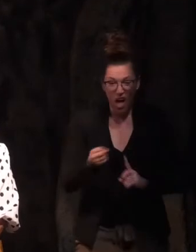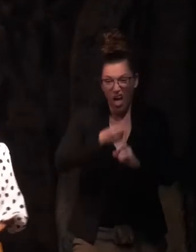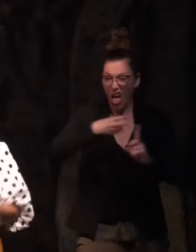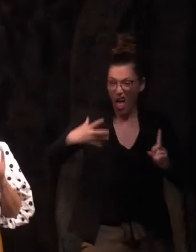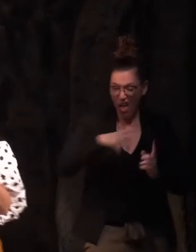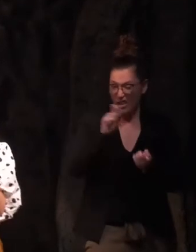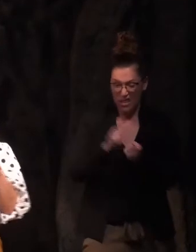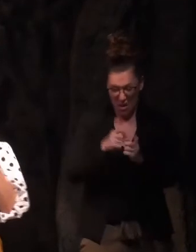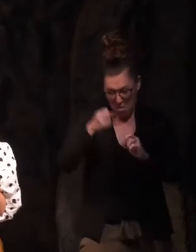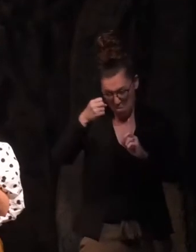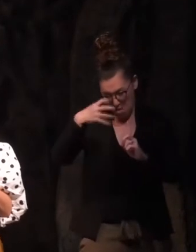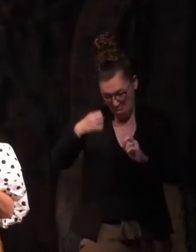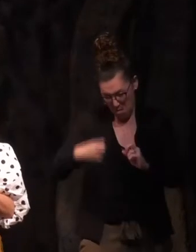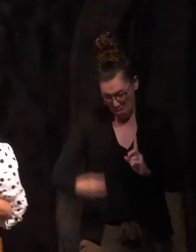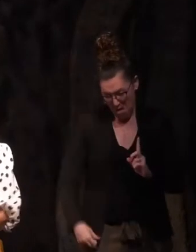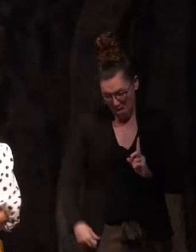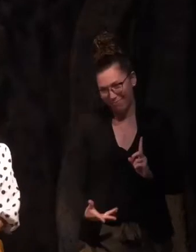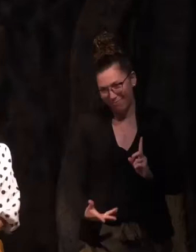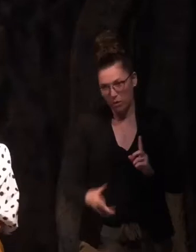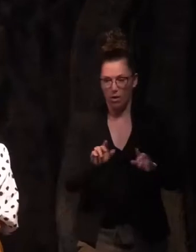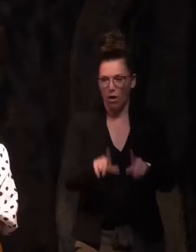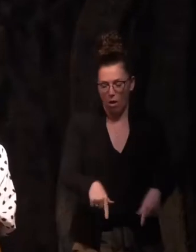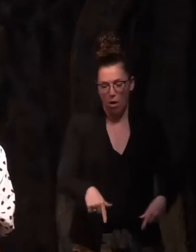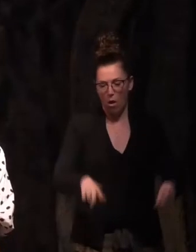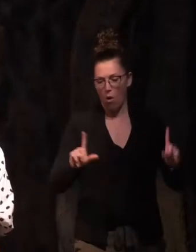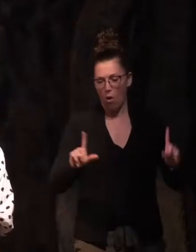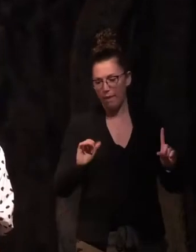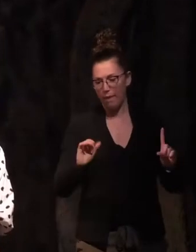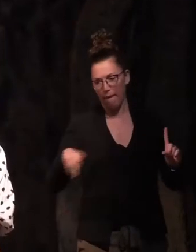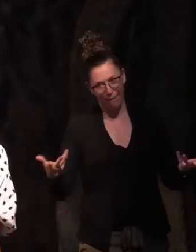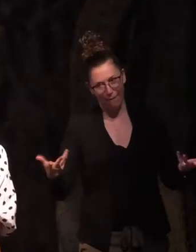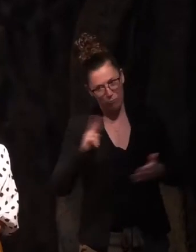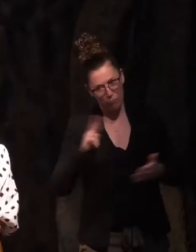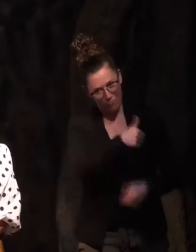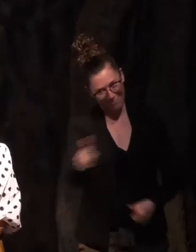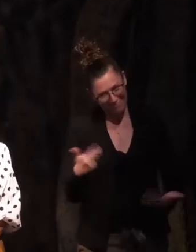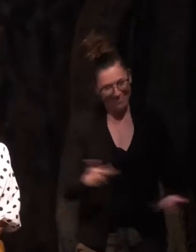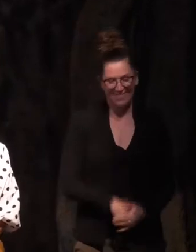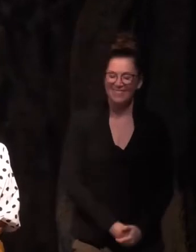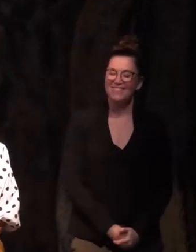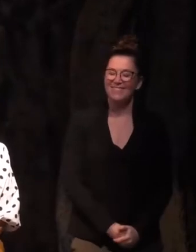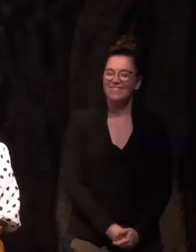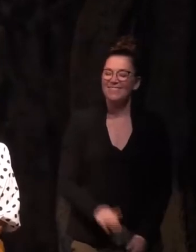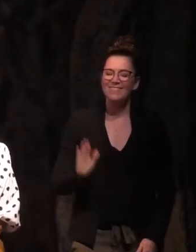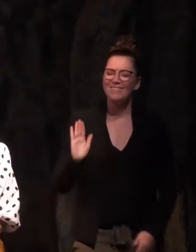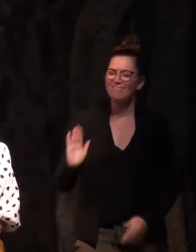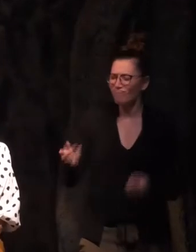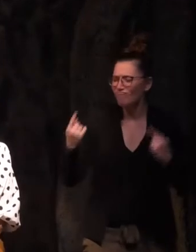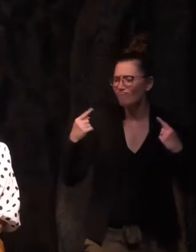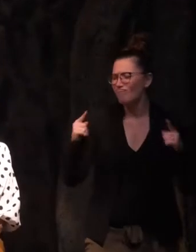And in reading his bio. Many of his works continue to receive international acclaim which speak to the global